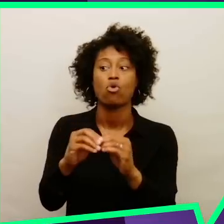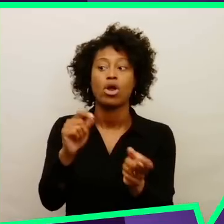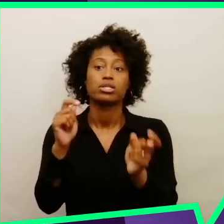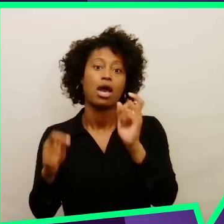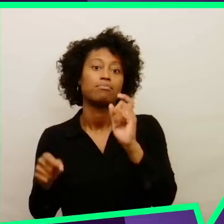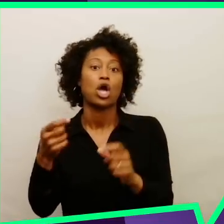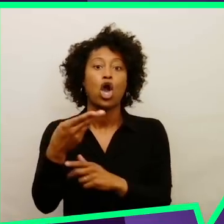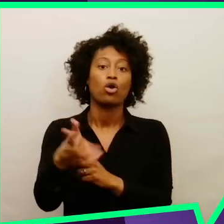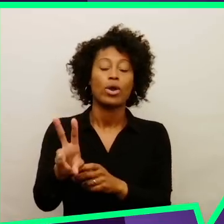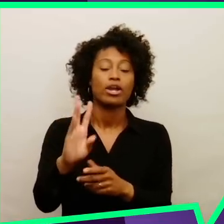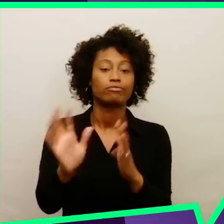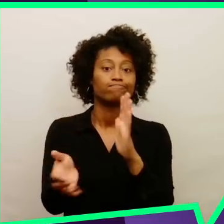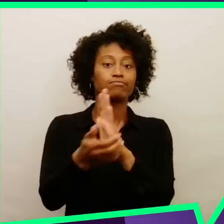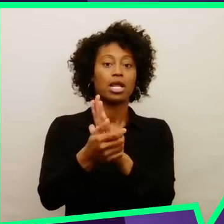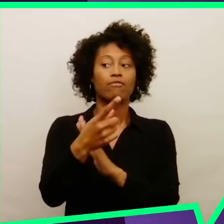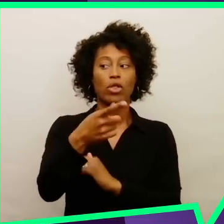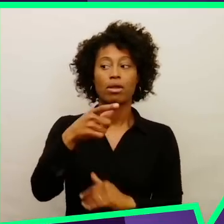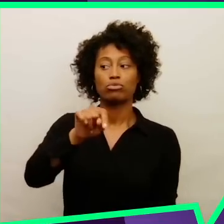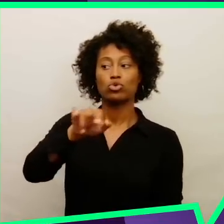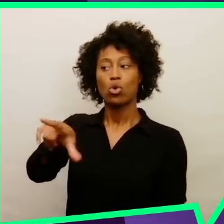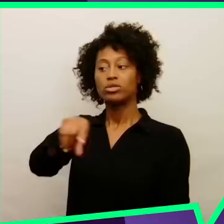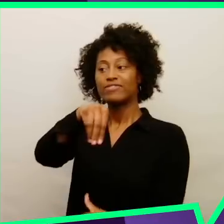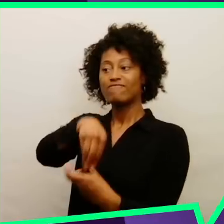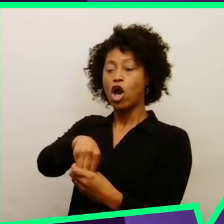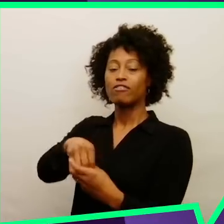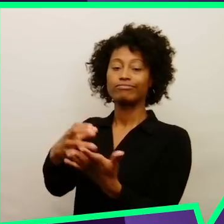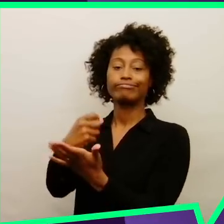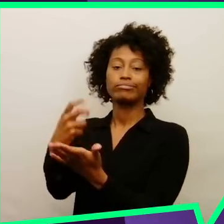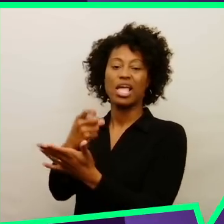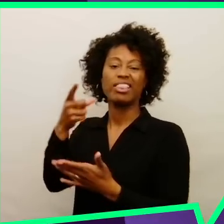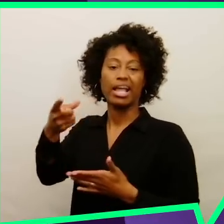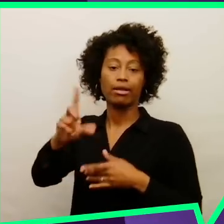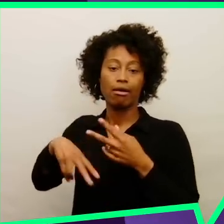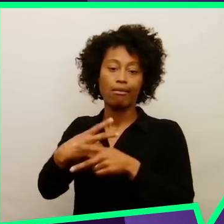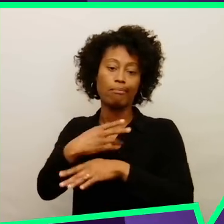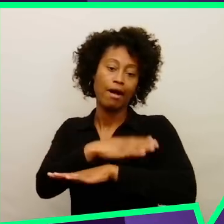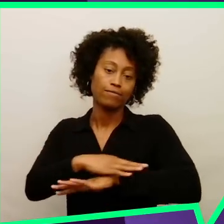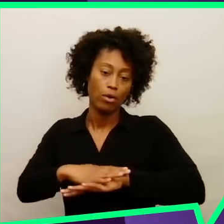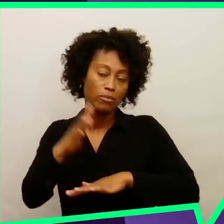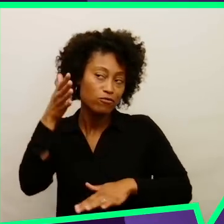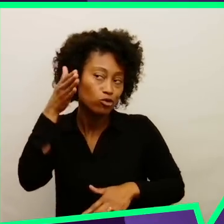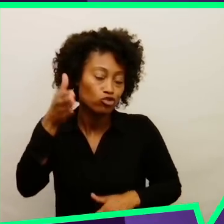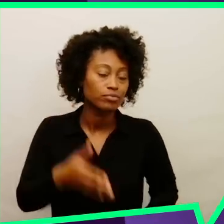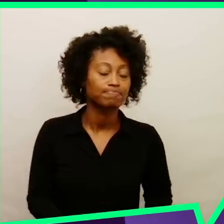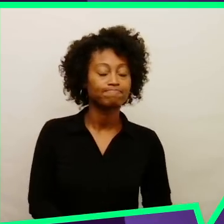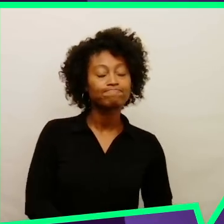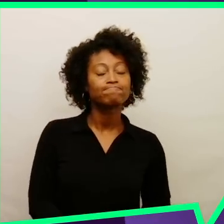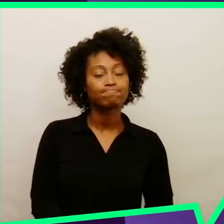we continue to iterate in the AR, and the VR spaces and see how our adaptive hardware can